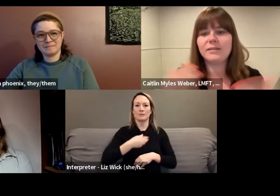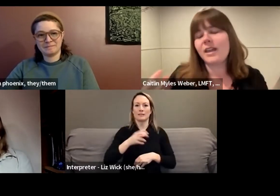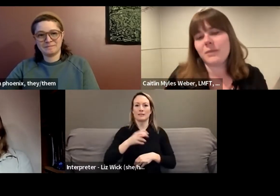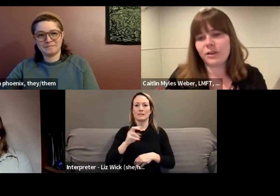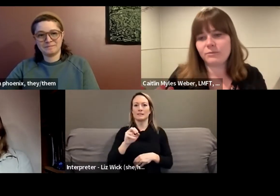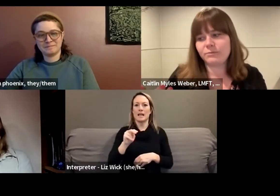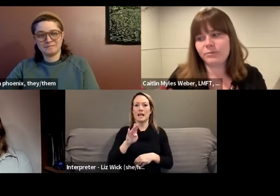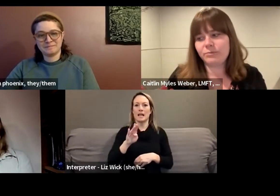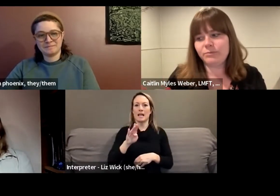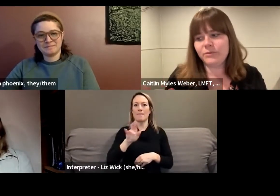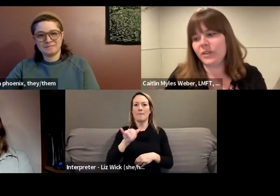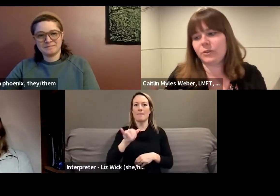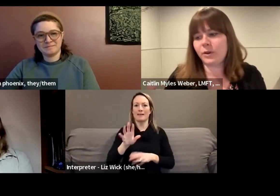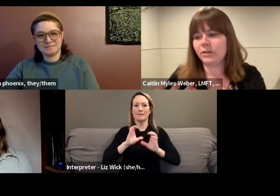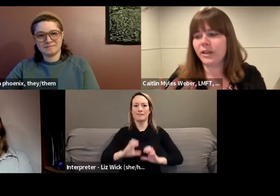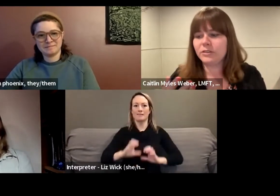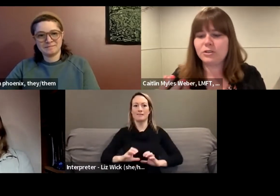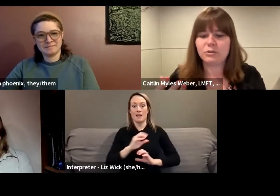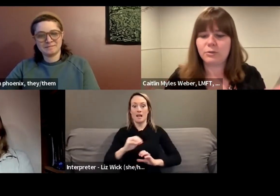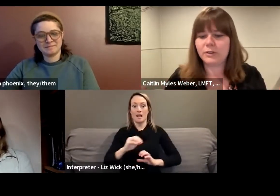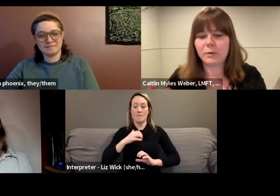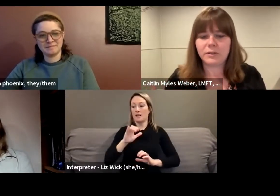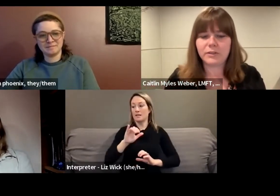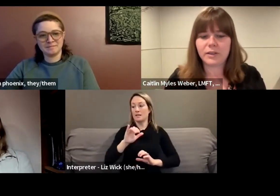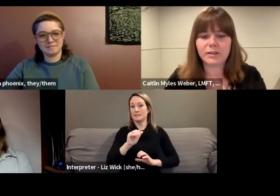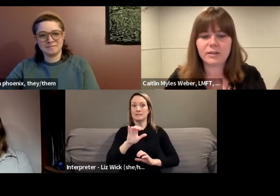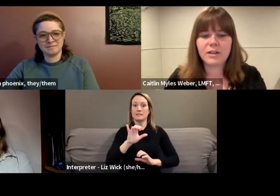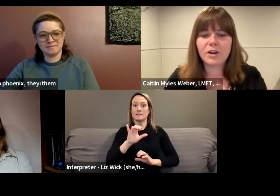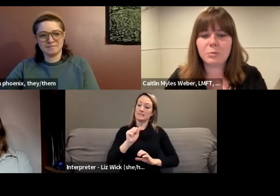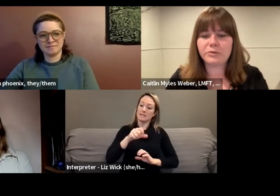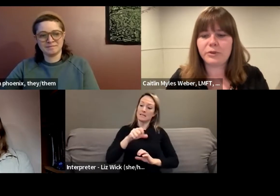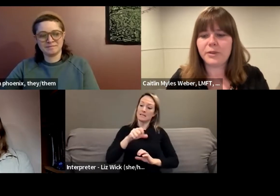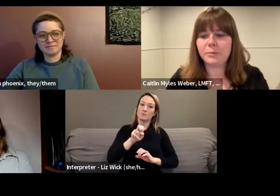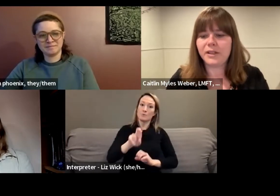and my cis queer clients too who experience like homophobia.